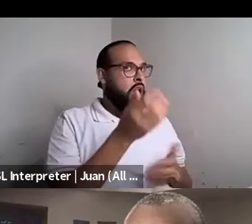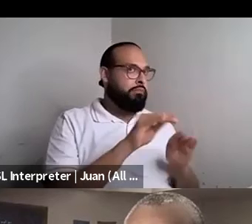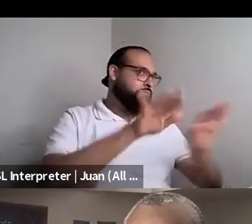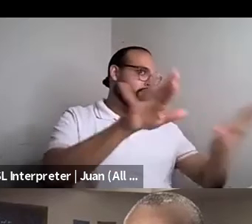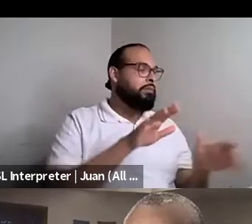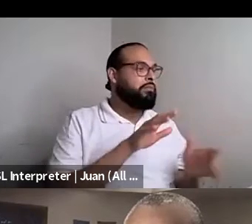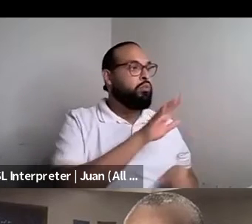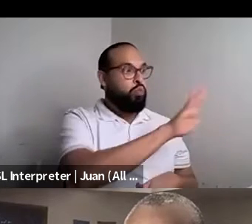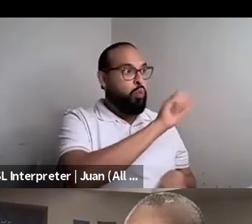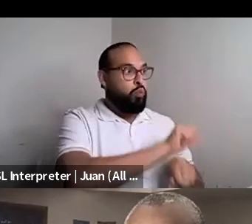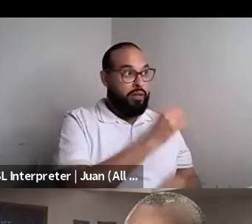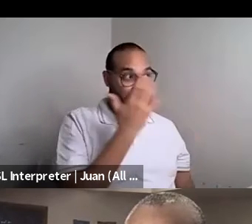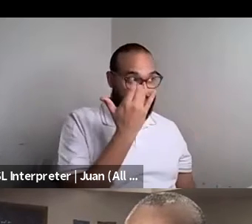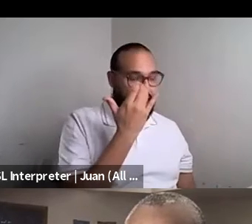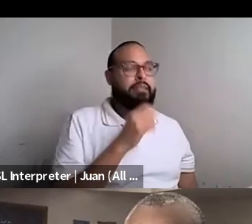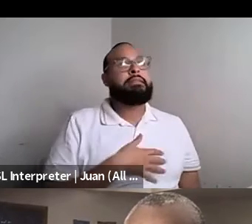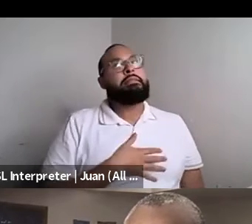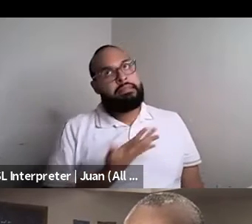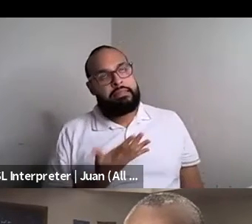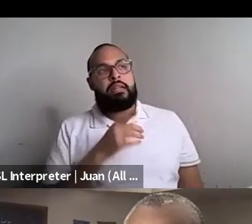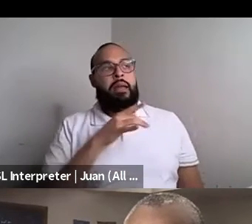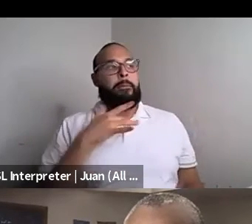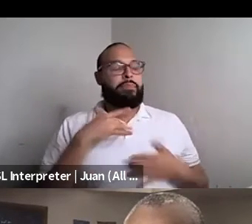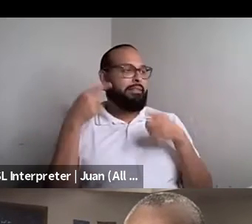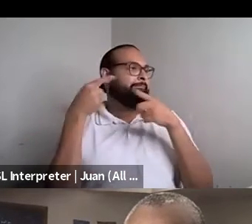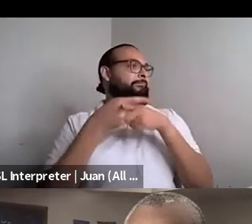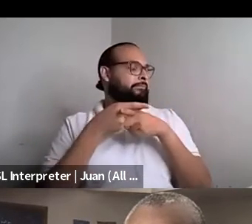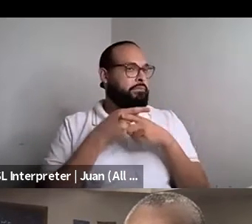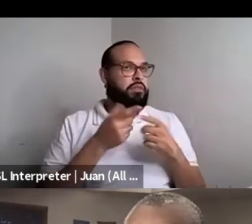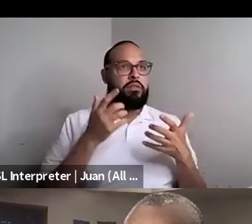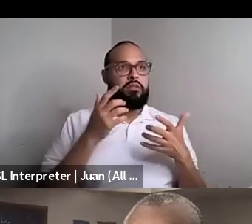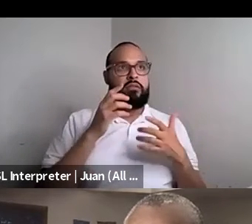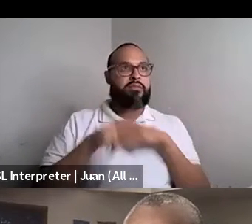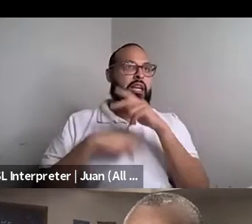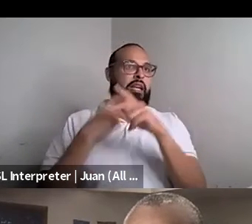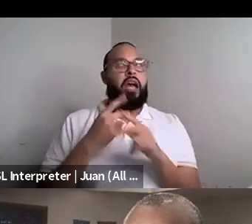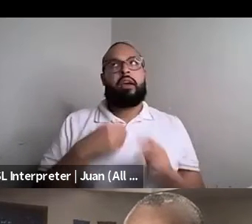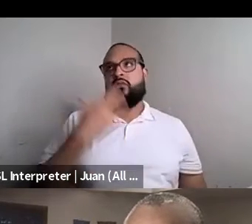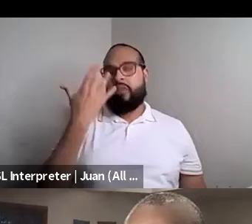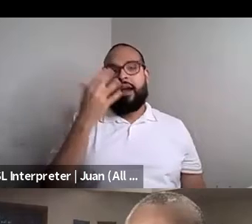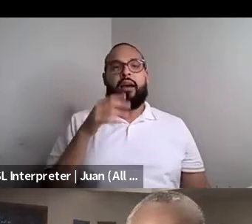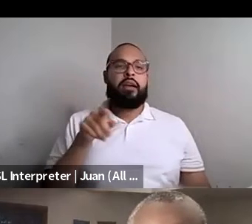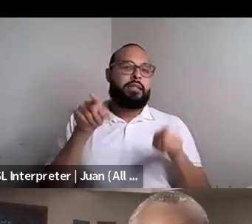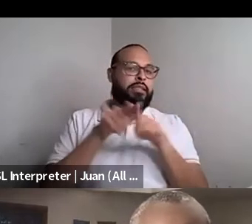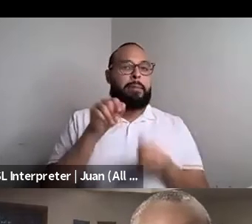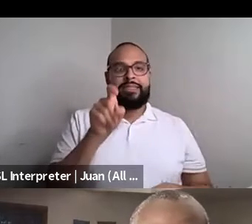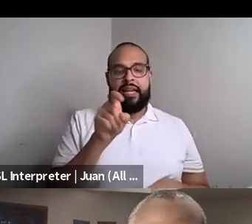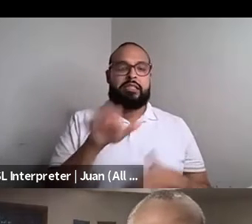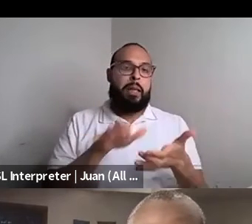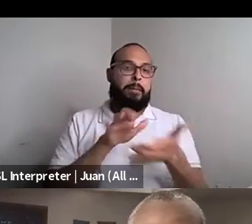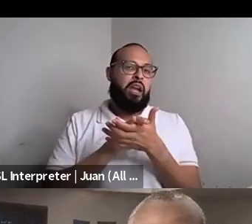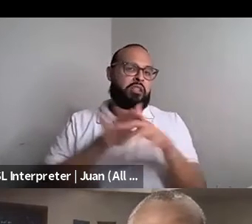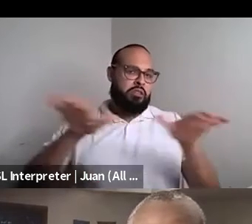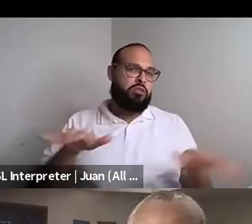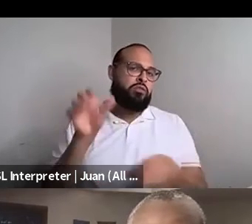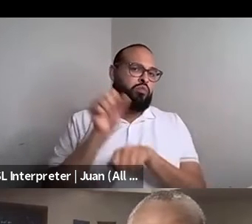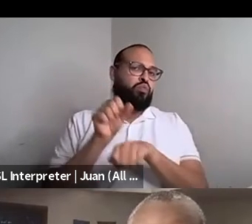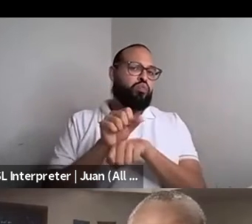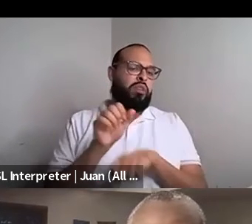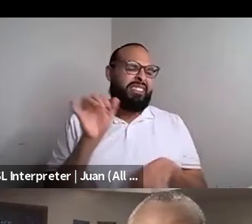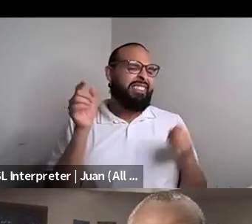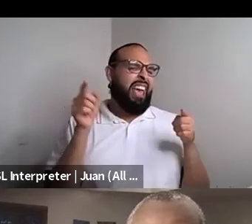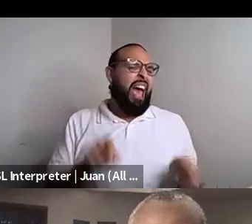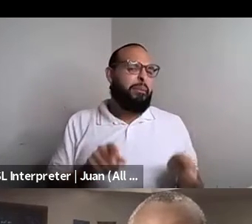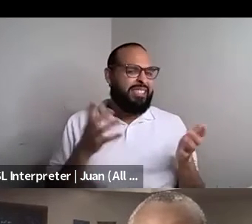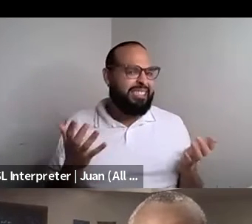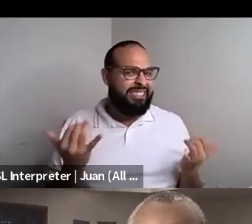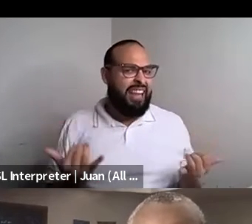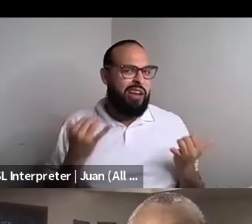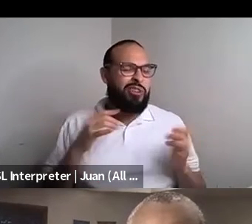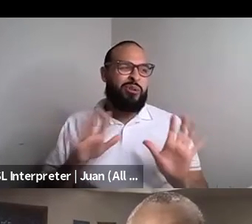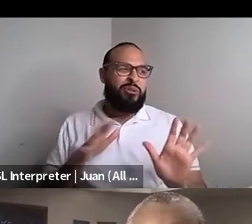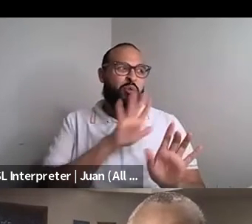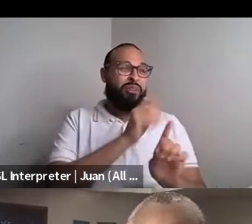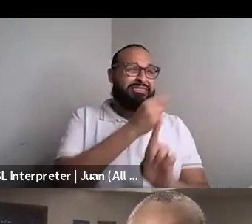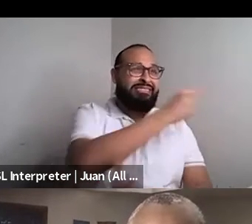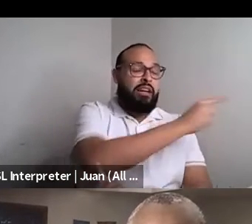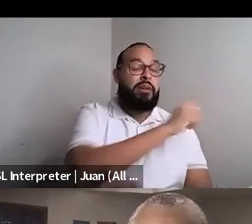Kenyon Farrow (he/him/his): It basically goes against like what the kind of like white same Sarah, same sex marriage movement is sort of on right now. And because I was challenging some of the racism in that movement.